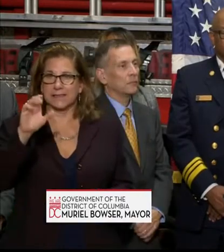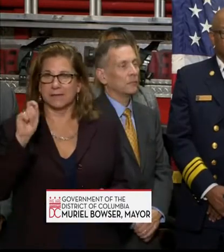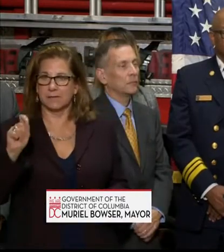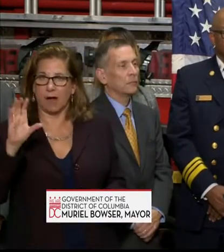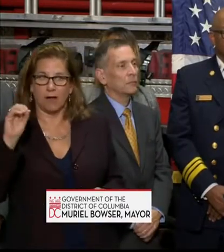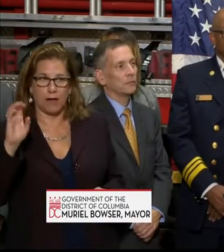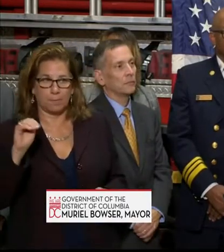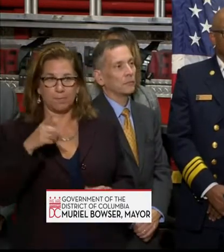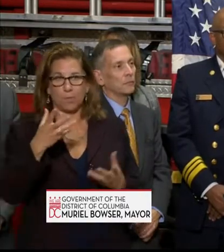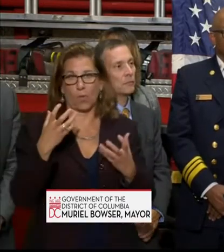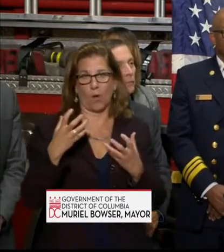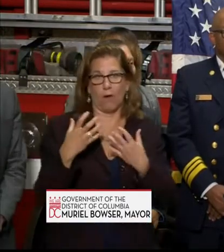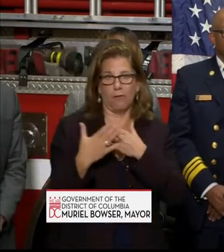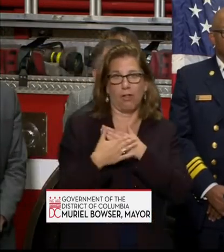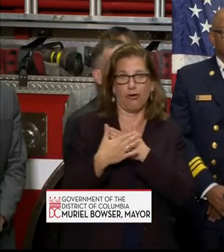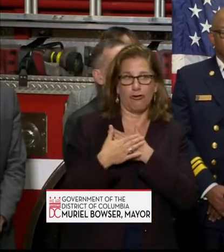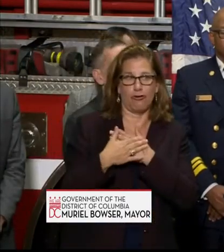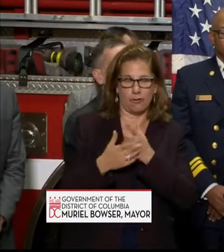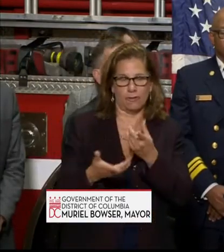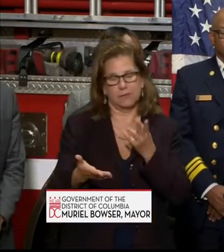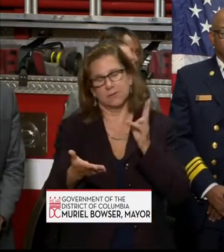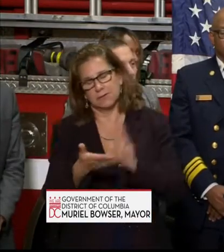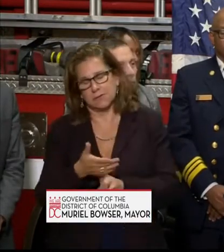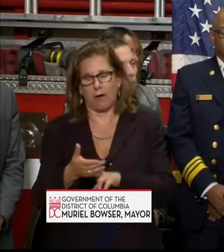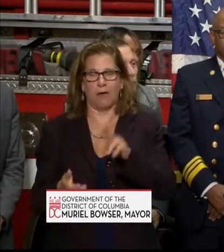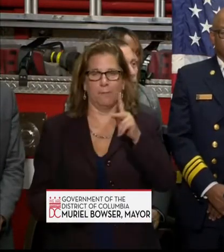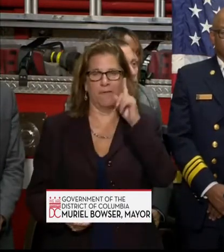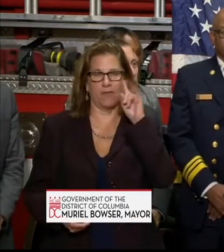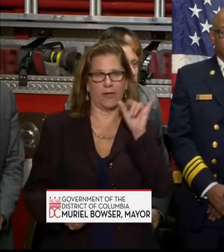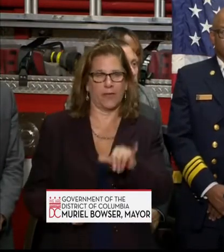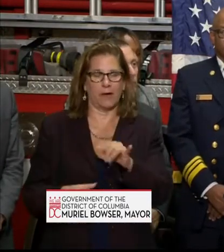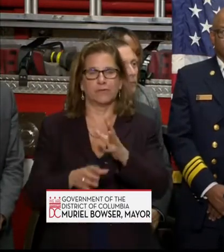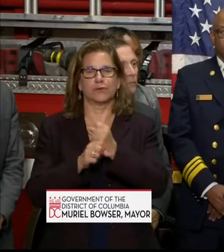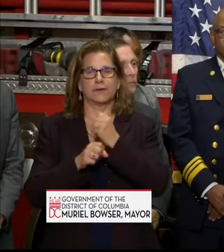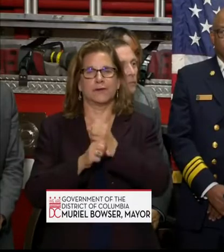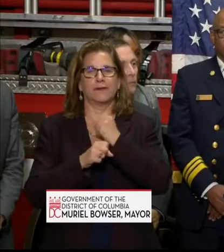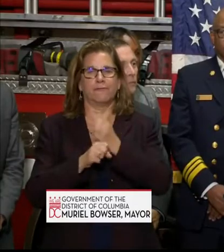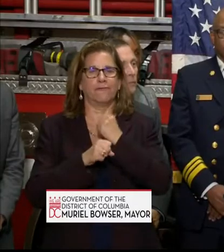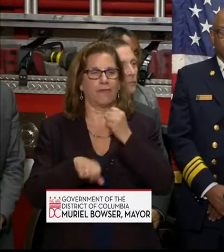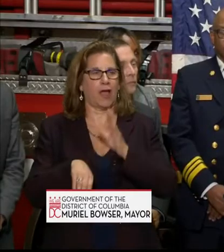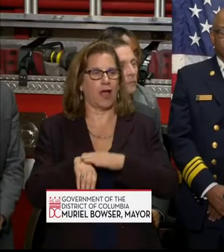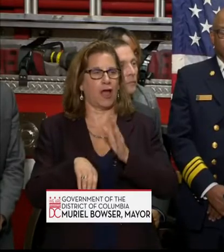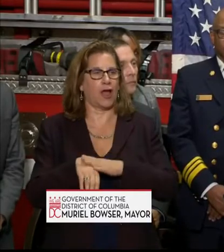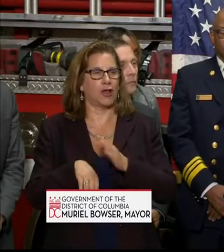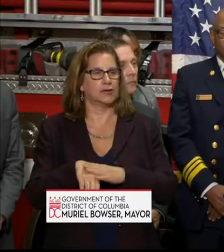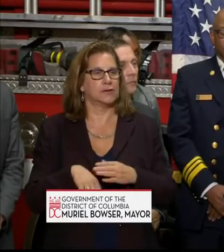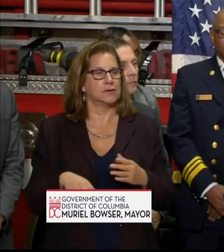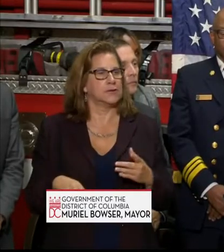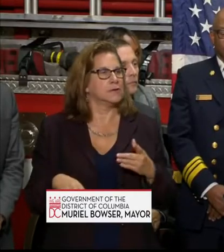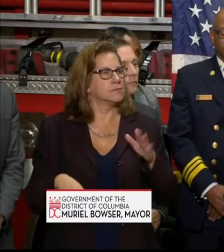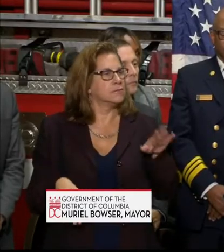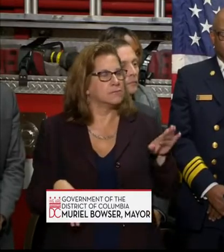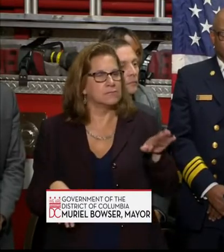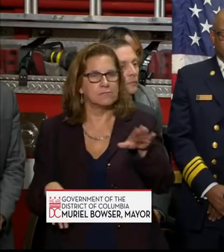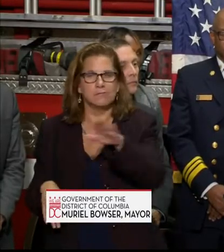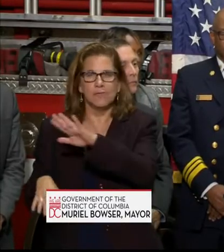TO SIGNING UP FOR ALERTS WE ALSO ASK THAT EACH OF YOU REACH OUT TO YOUR FAMILY MEMBERS, FRIENDS AND NEIGHBORS WHO MAY NEED